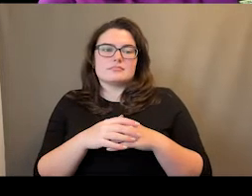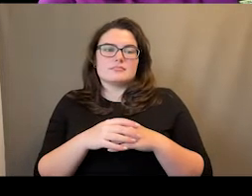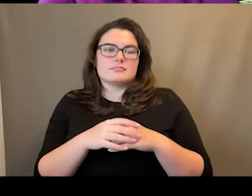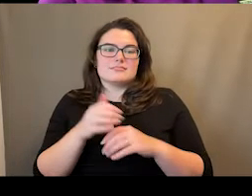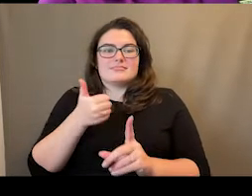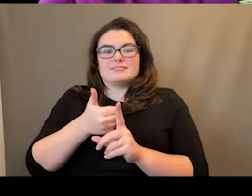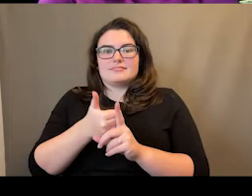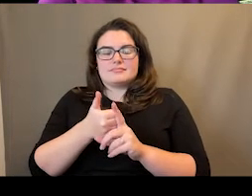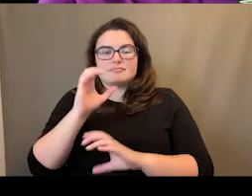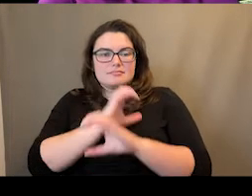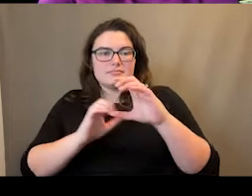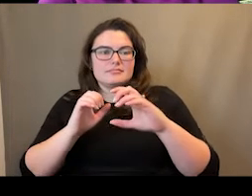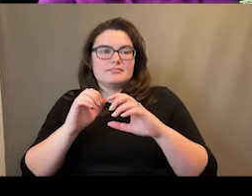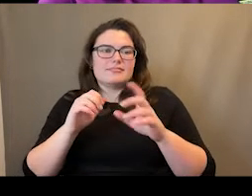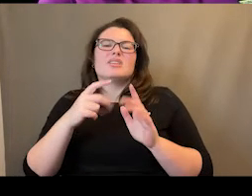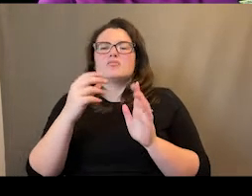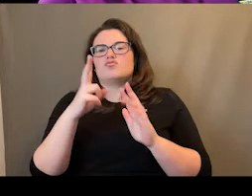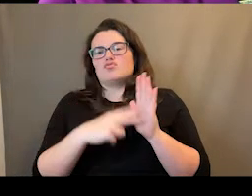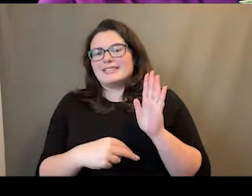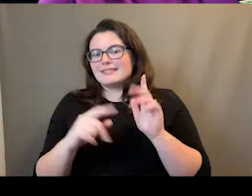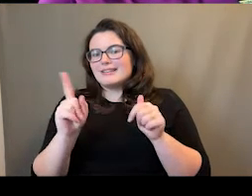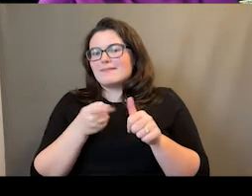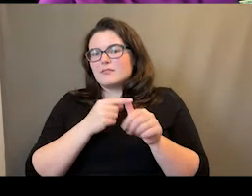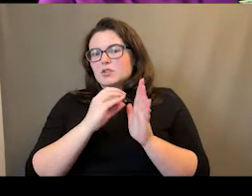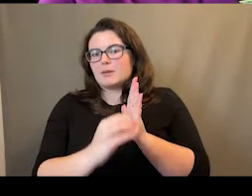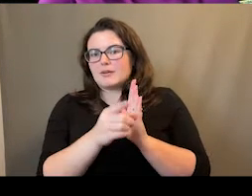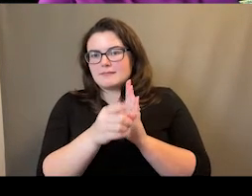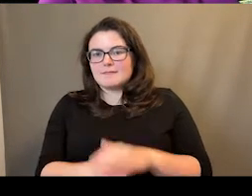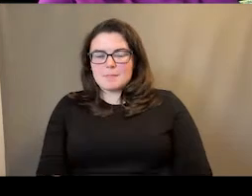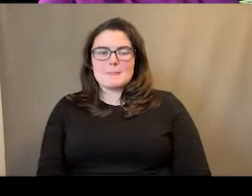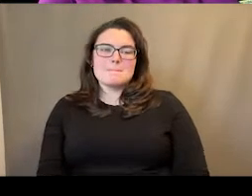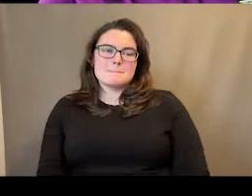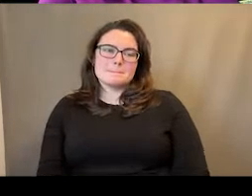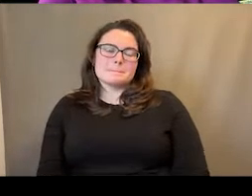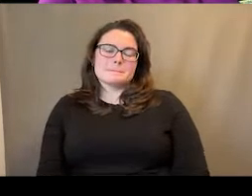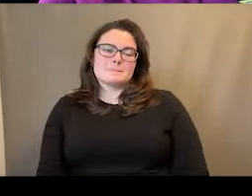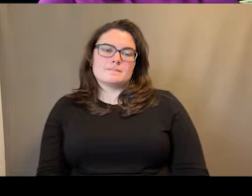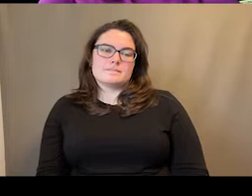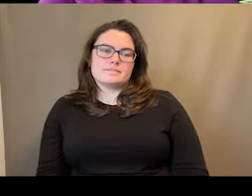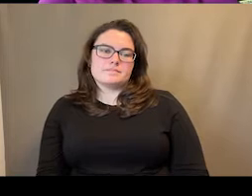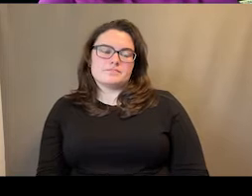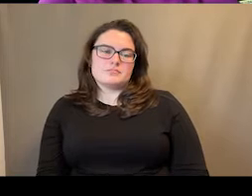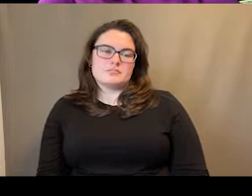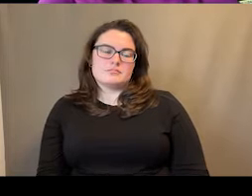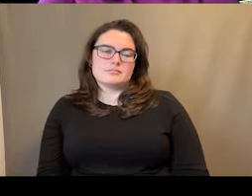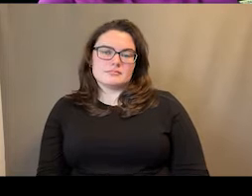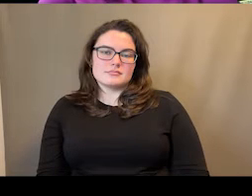research capacity and infrastructure to address complex and compounding national and global crises